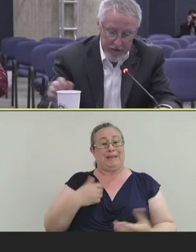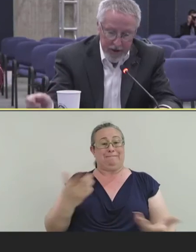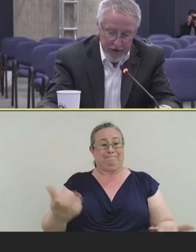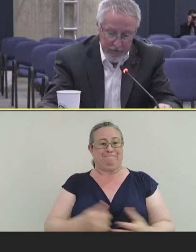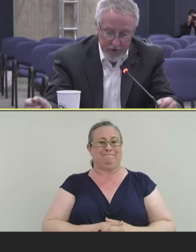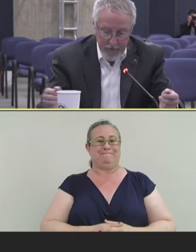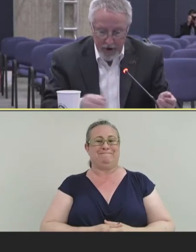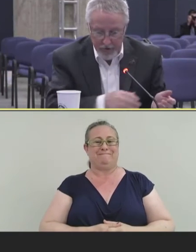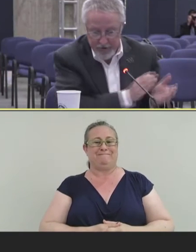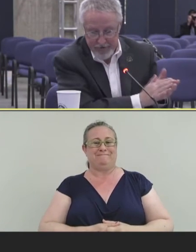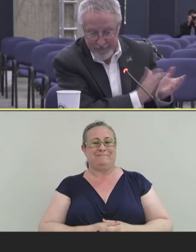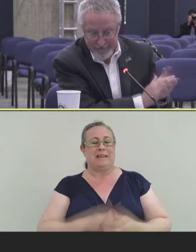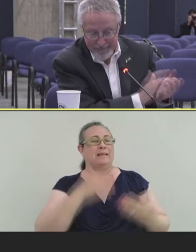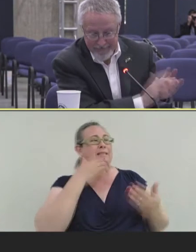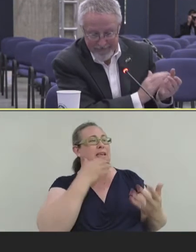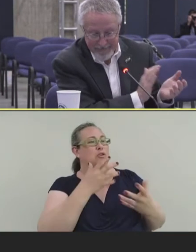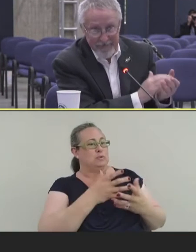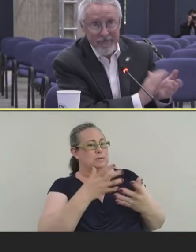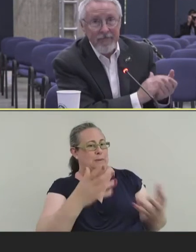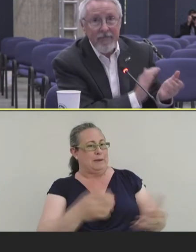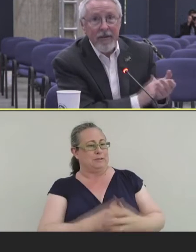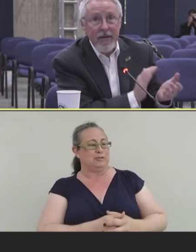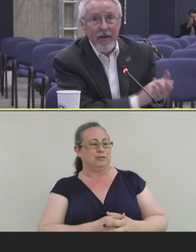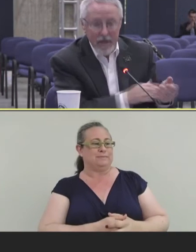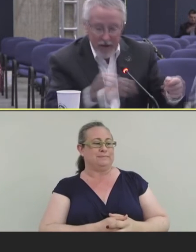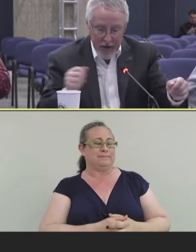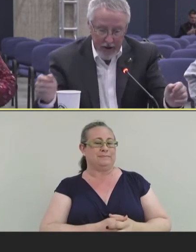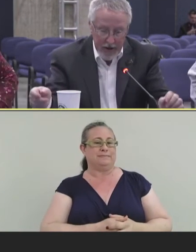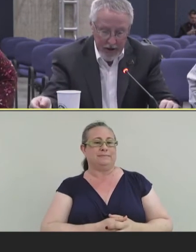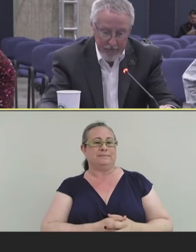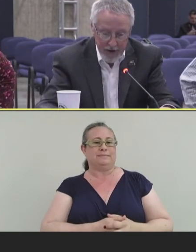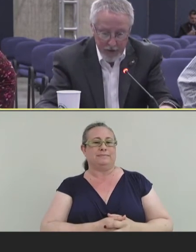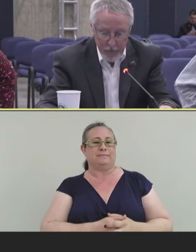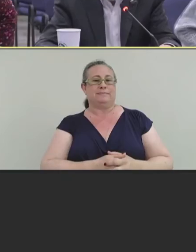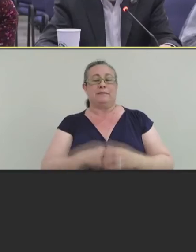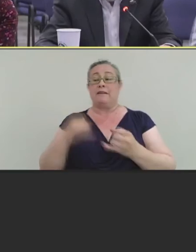Robert Hopkins: Thank you very much. And our final presenter for